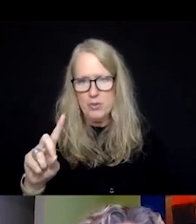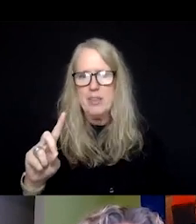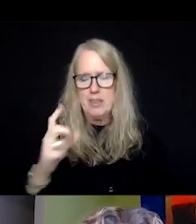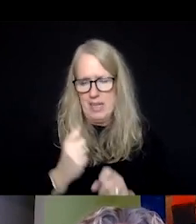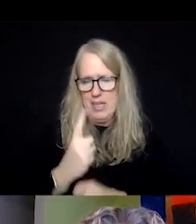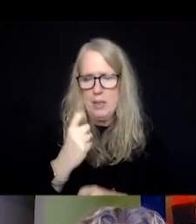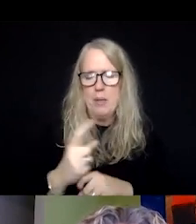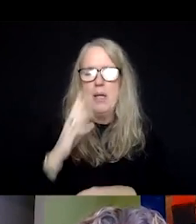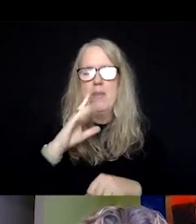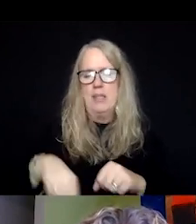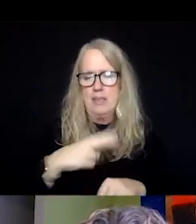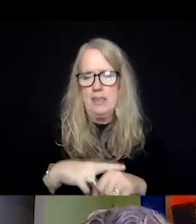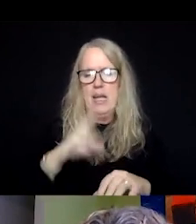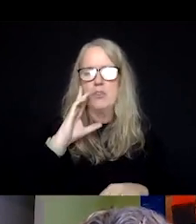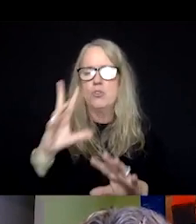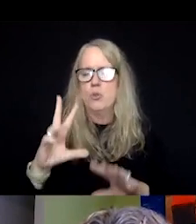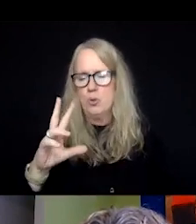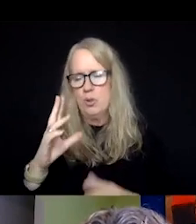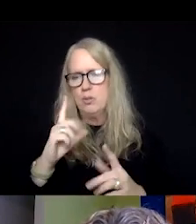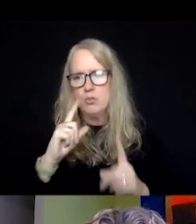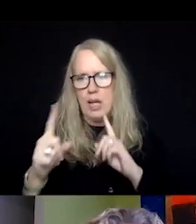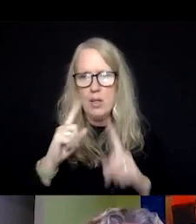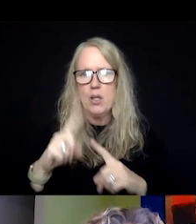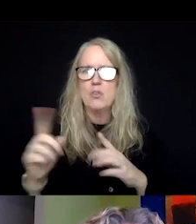DIALOGUES ON BEHAVIORAL HEALTH, WHICH TOOK PLACE AT THE